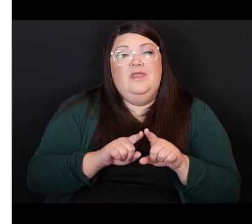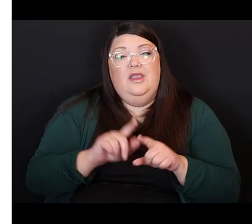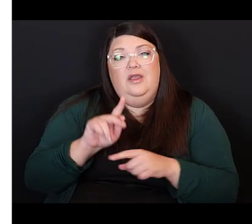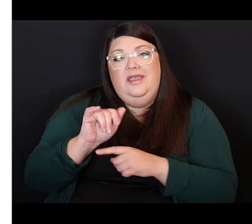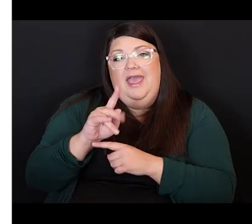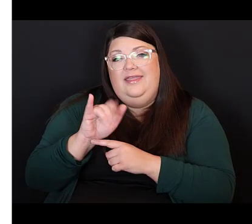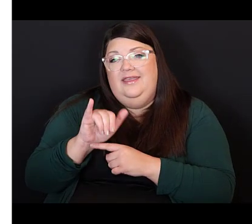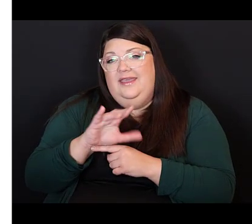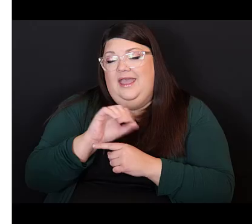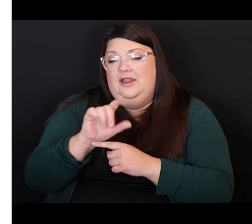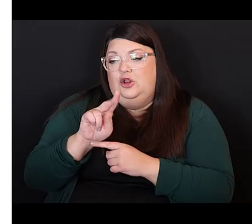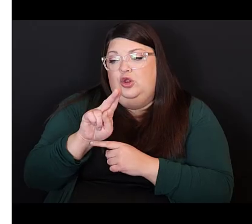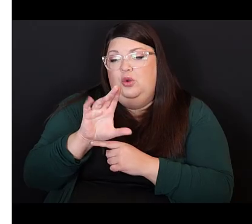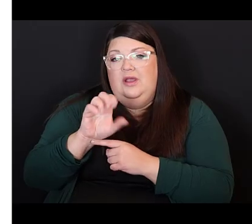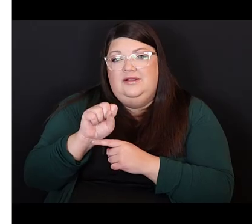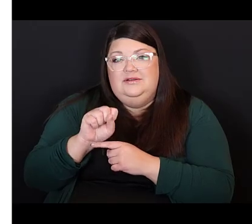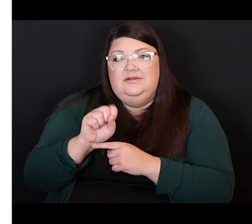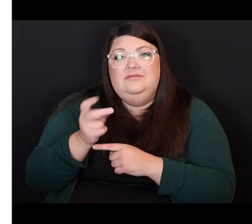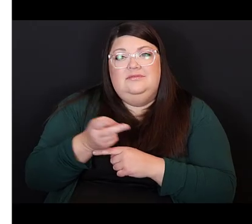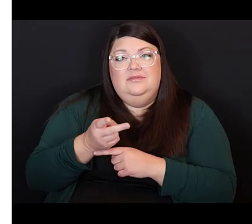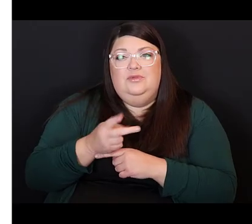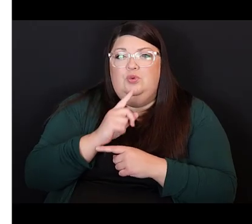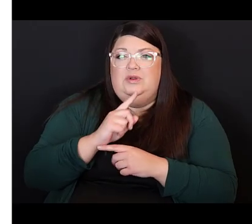Kathy and Lucas were people we quickly had respect